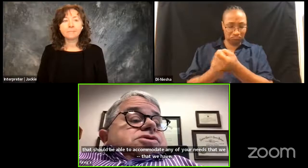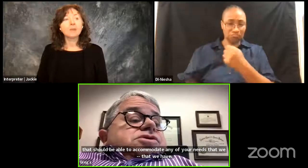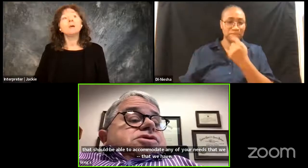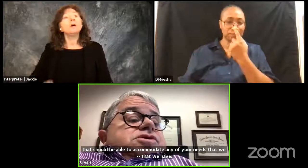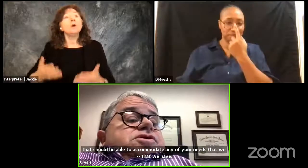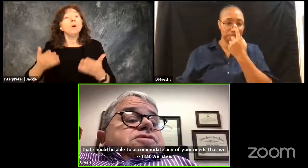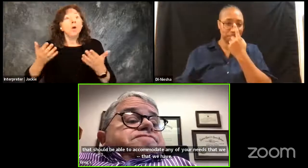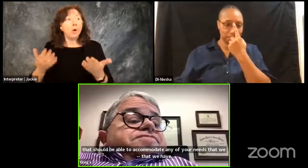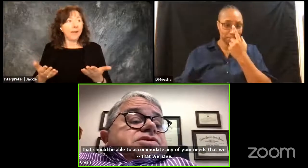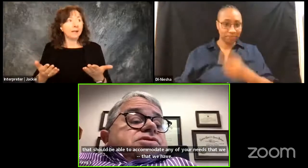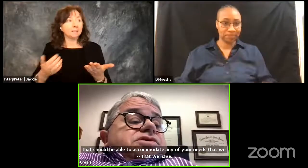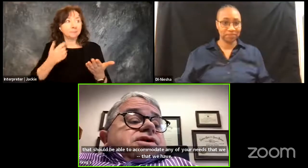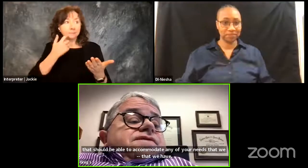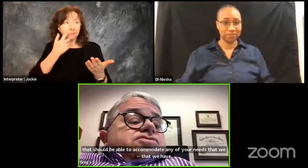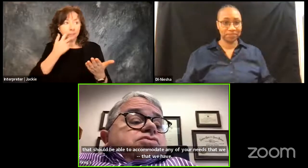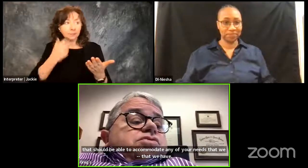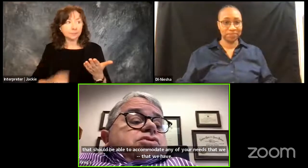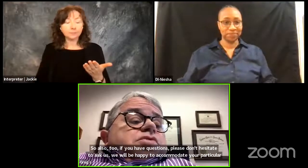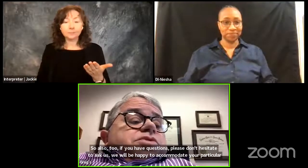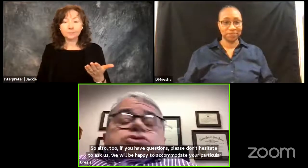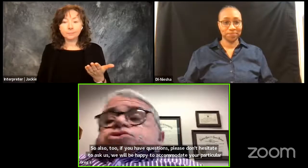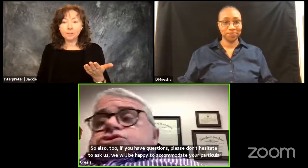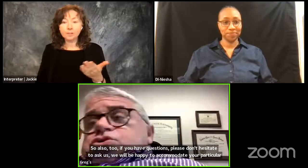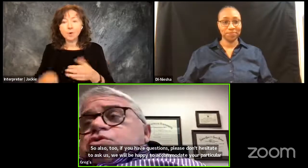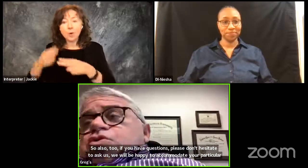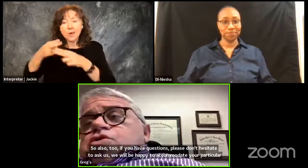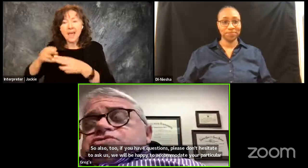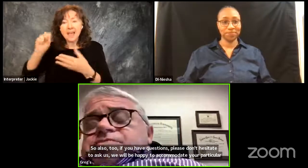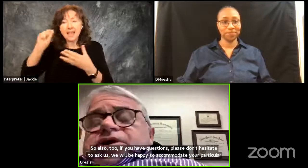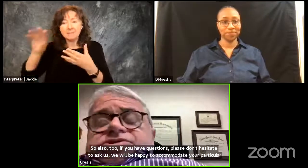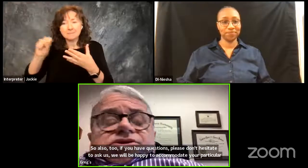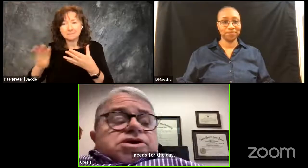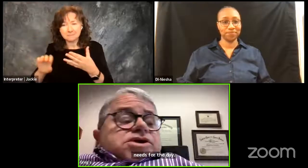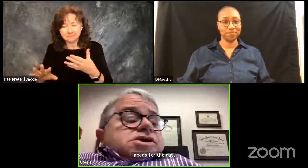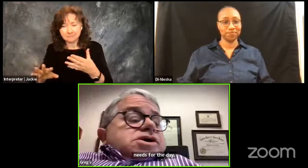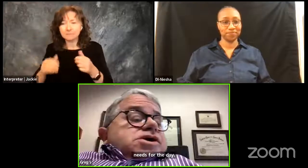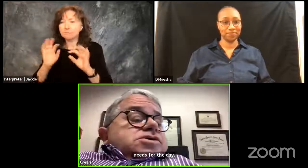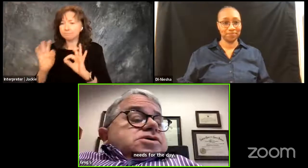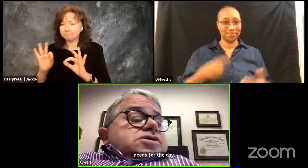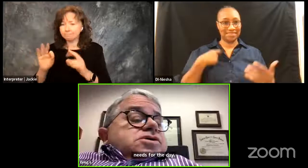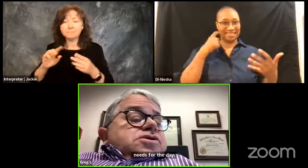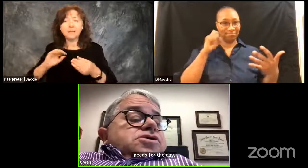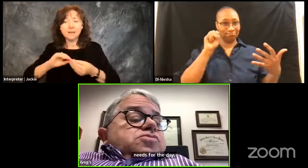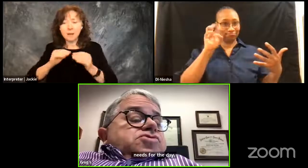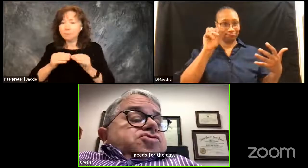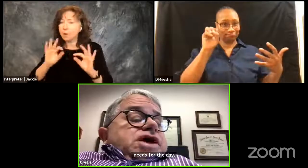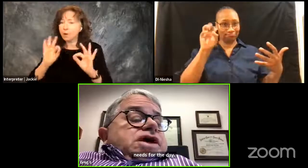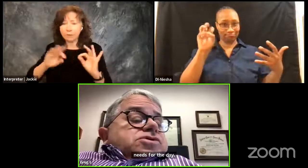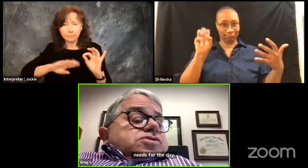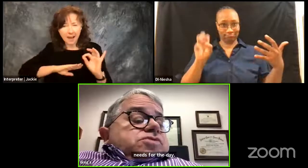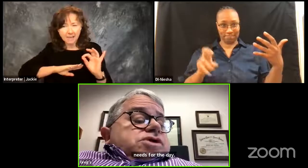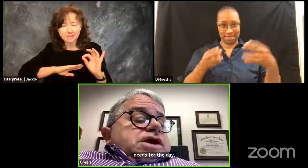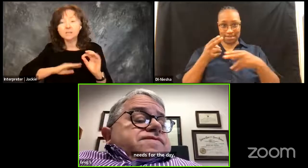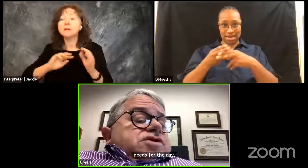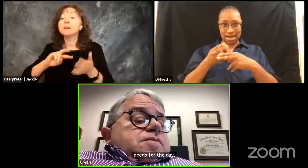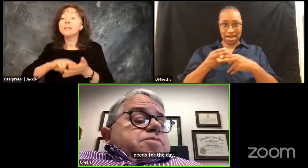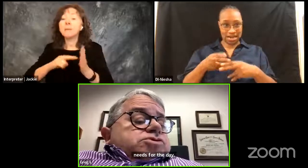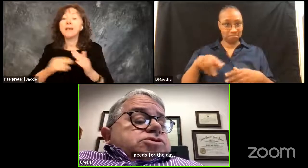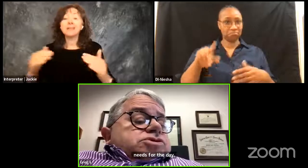All right. After the roll call, we do see the quorum is met, and with that, we have the opportunity